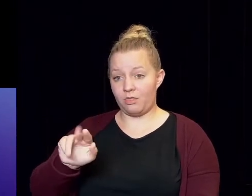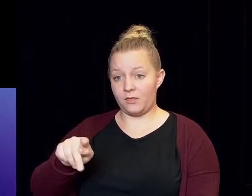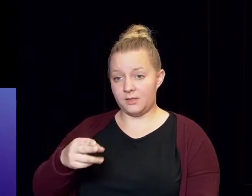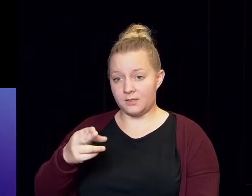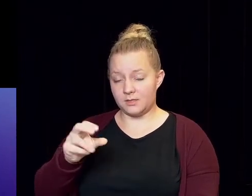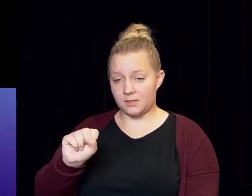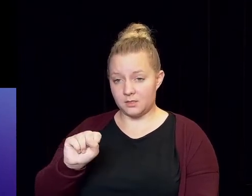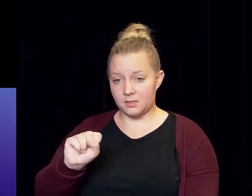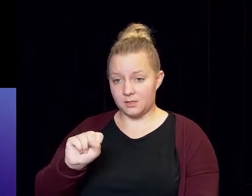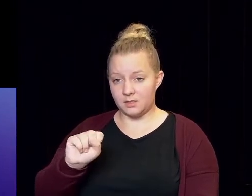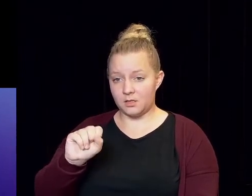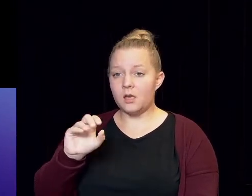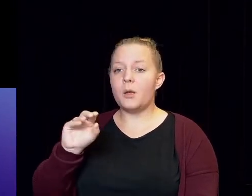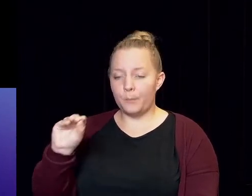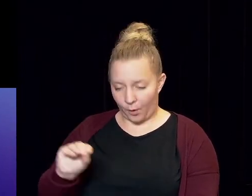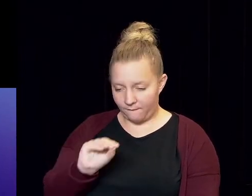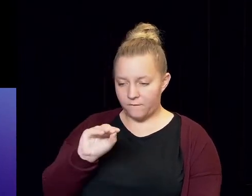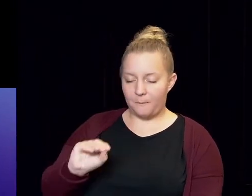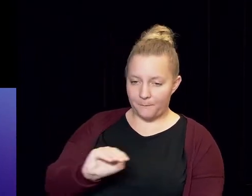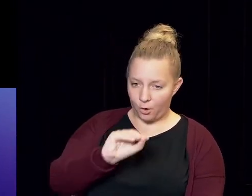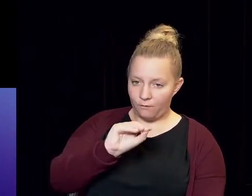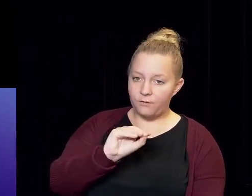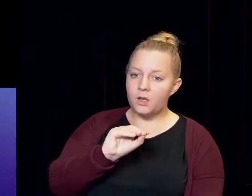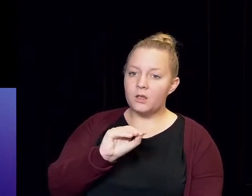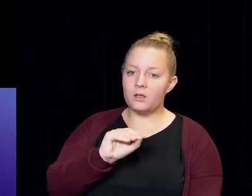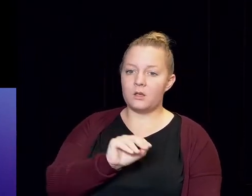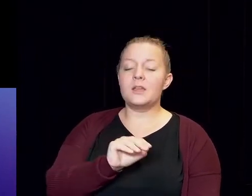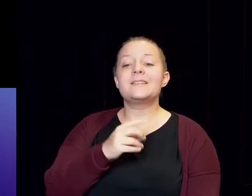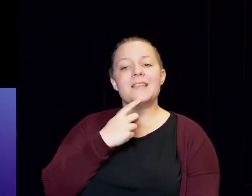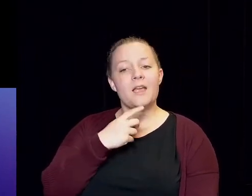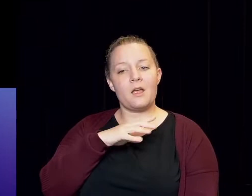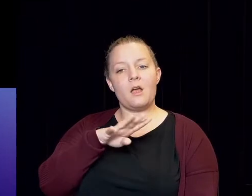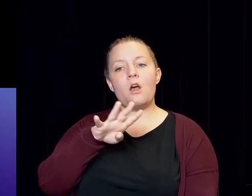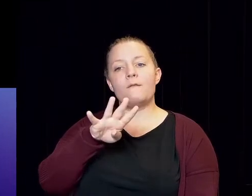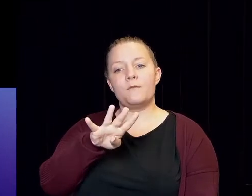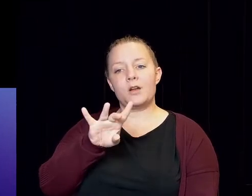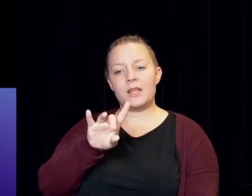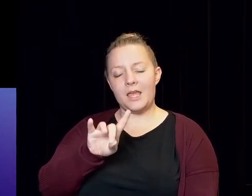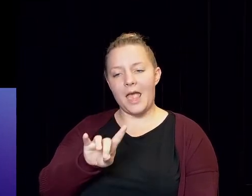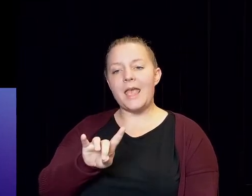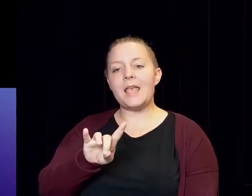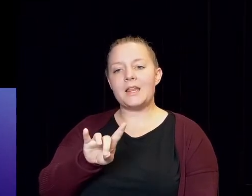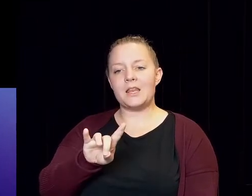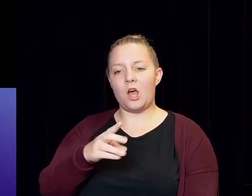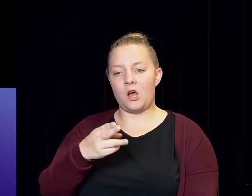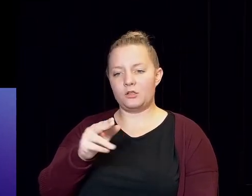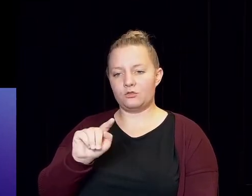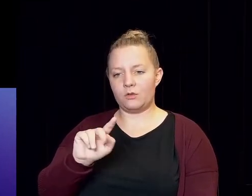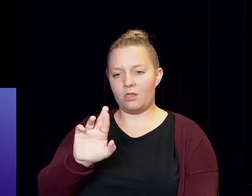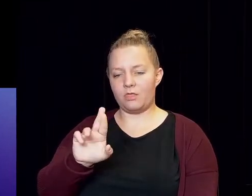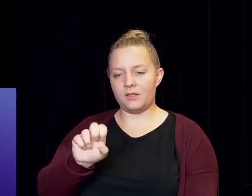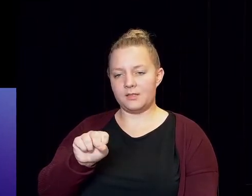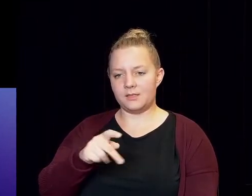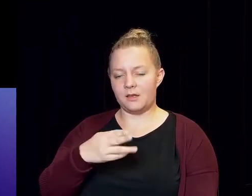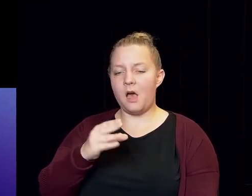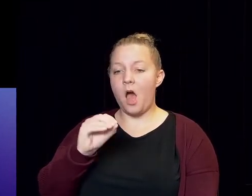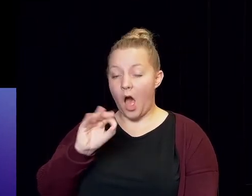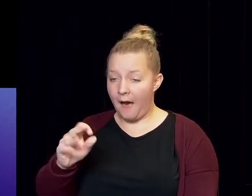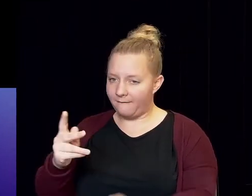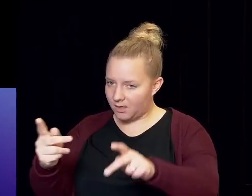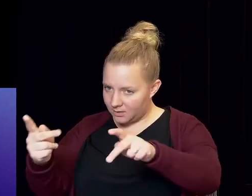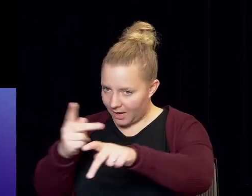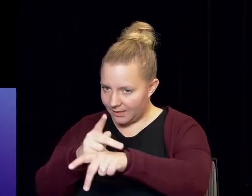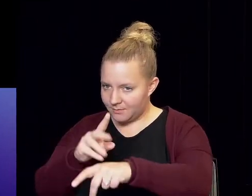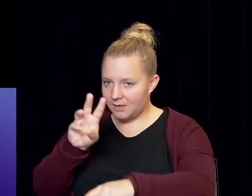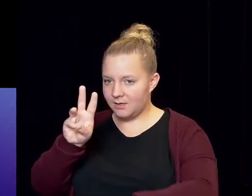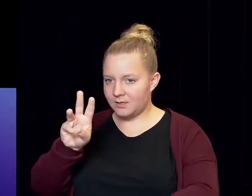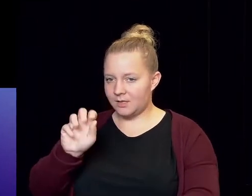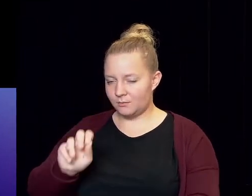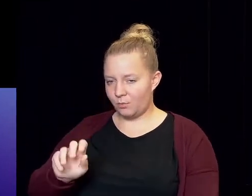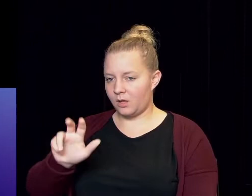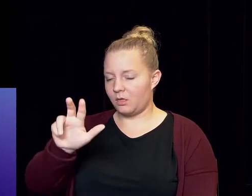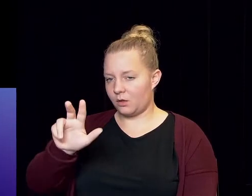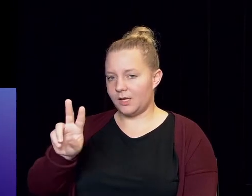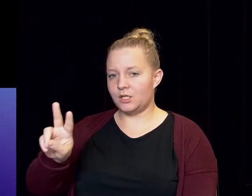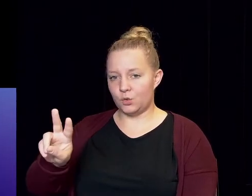there's a decimal to go. So, I'd say 48 hundredths "of", which means times, 6 and 32 hundredths or 6.32.